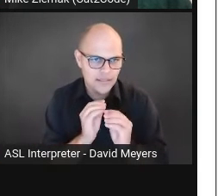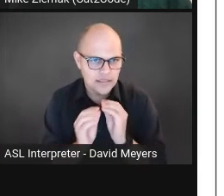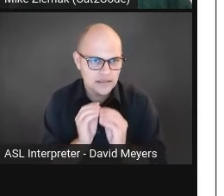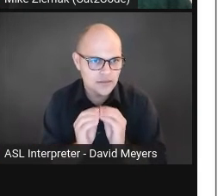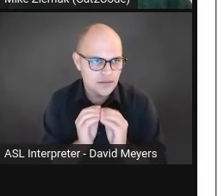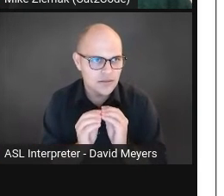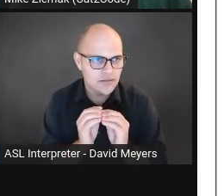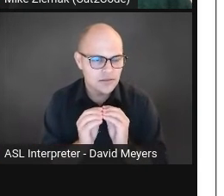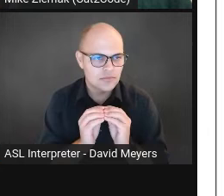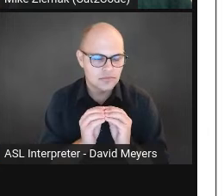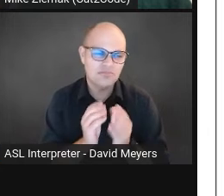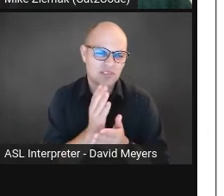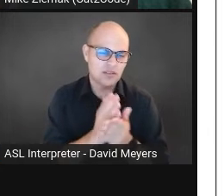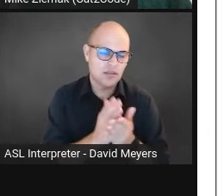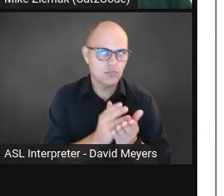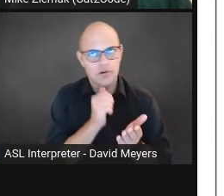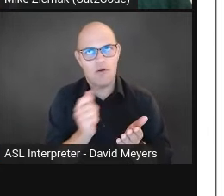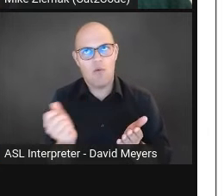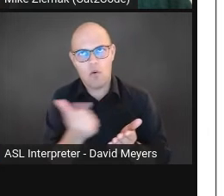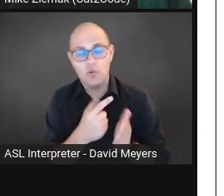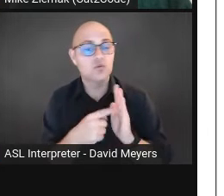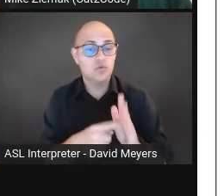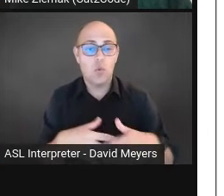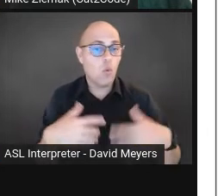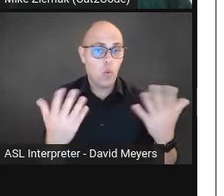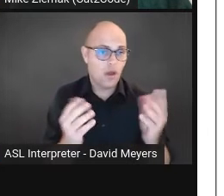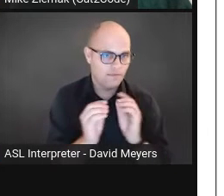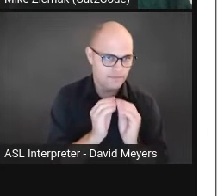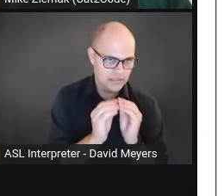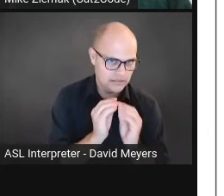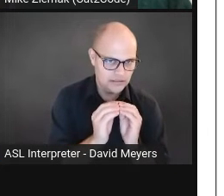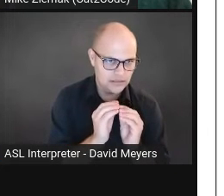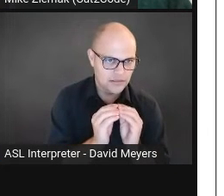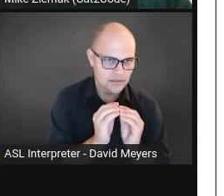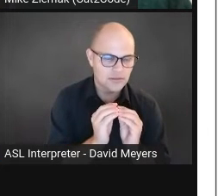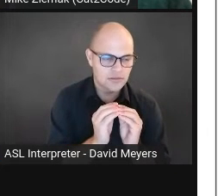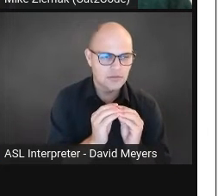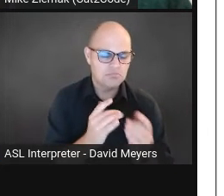if not most of them, they show you what needs to be fixed, they usually show you their priority.